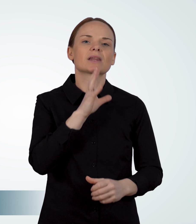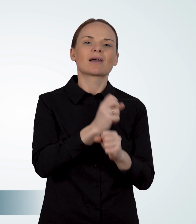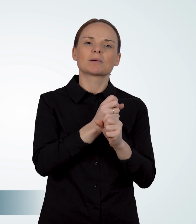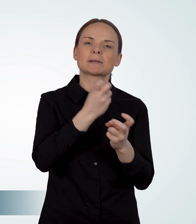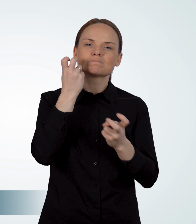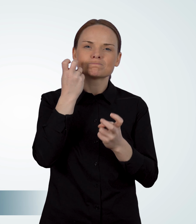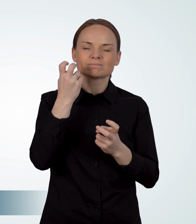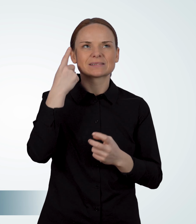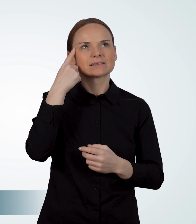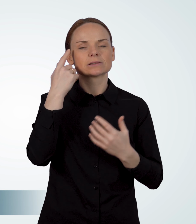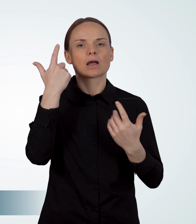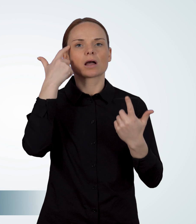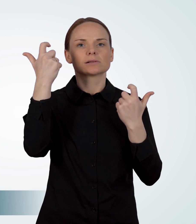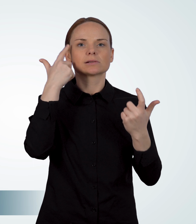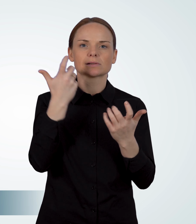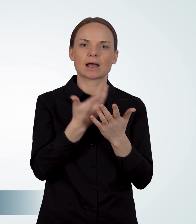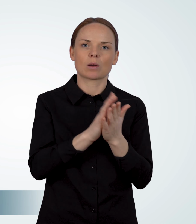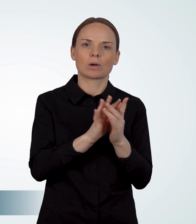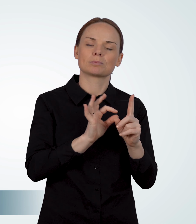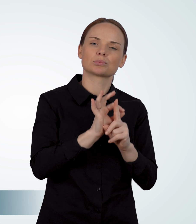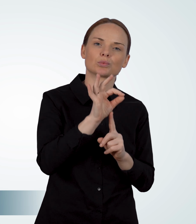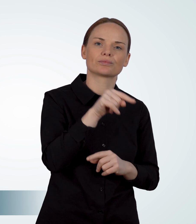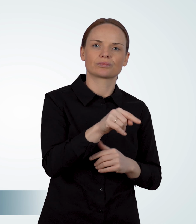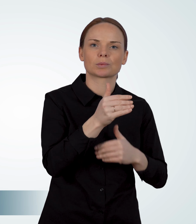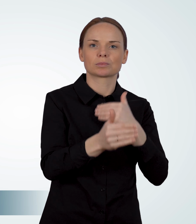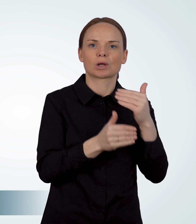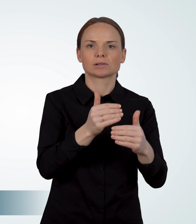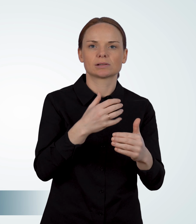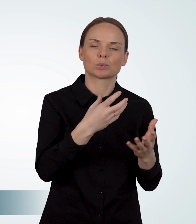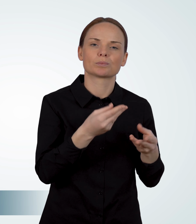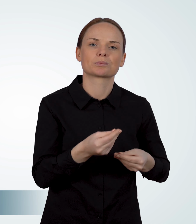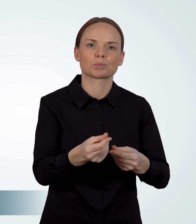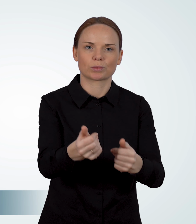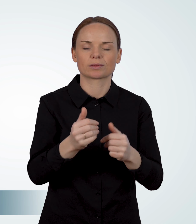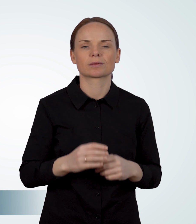State and local governments are looking at reforms to improve these processes.